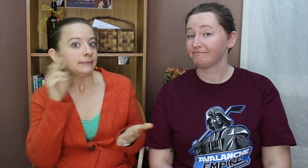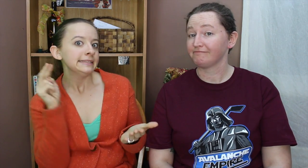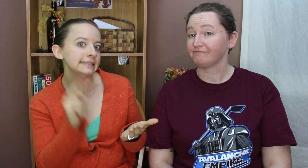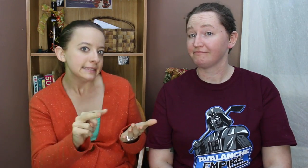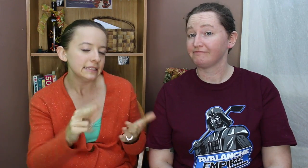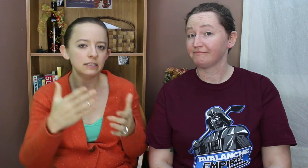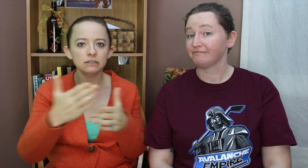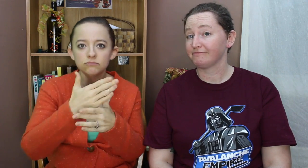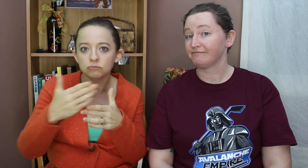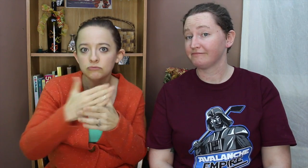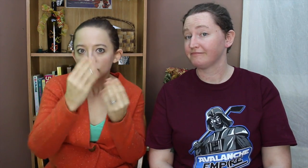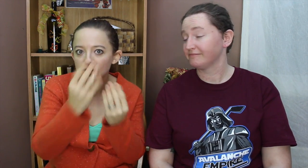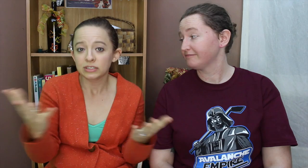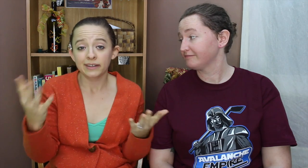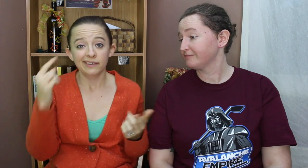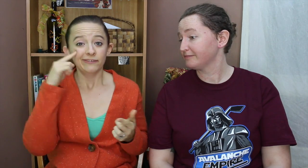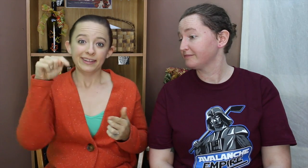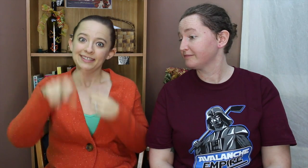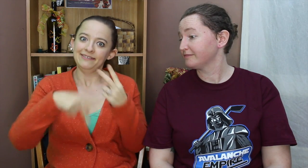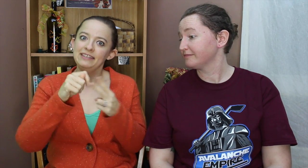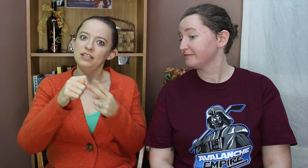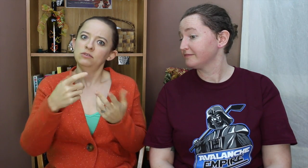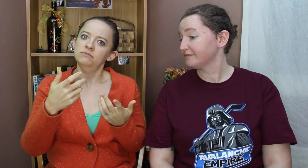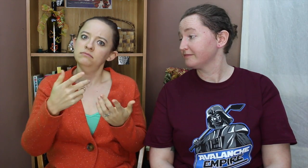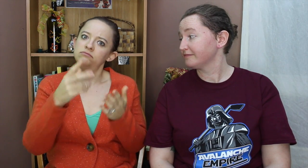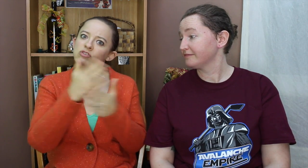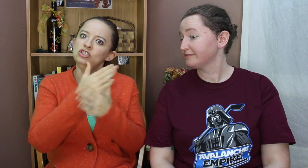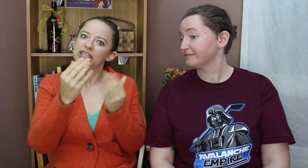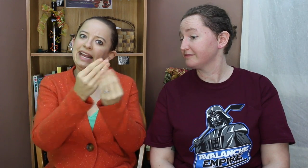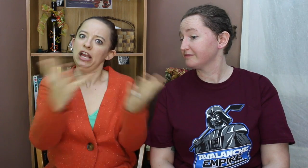it help us and other people too to be able to see that and then share that.